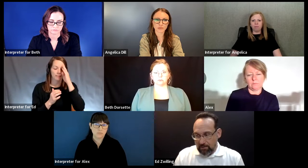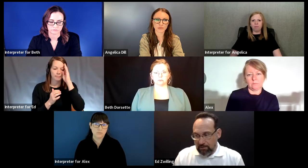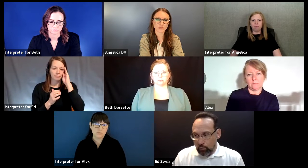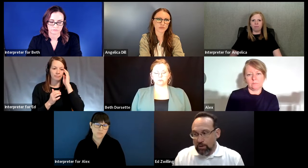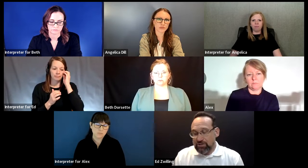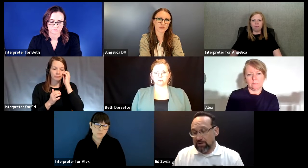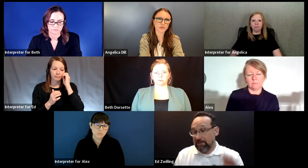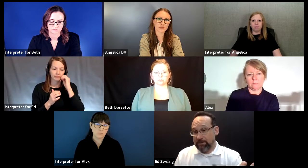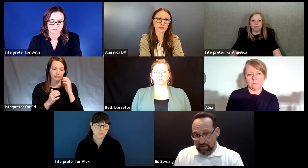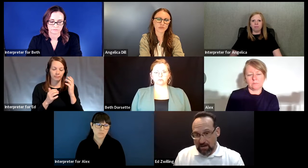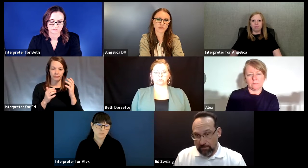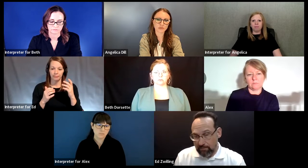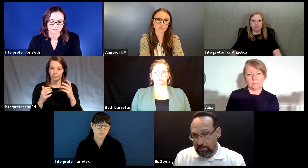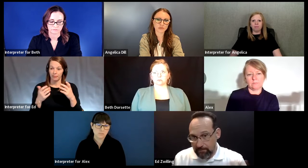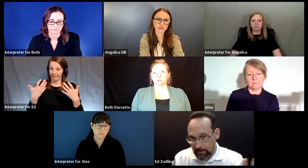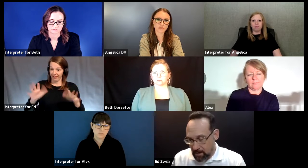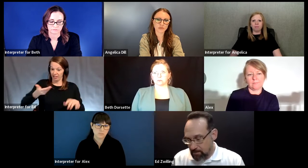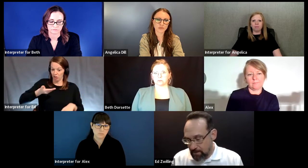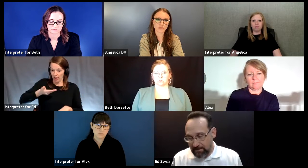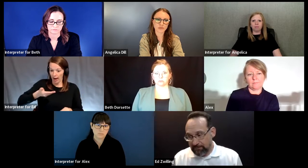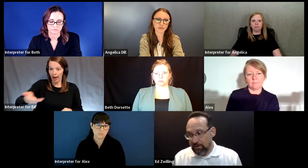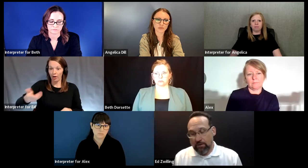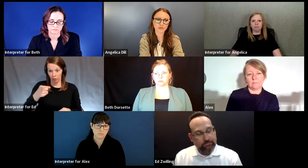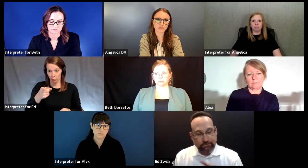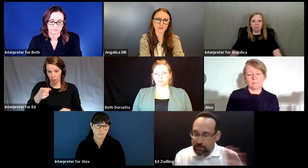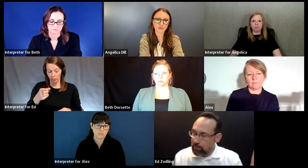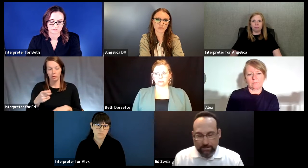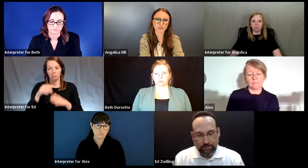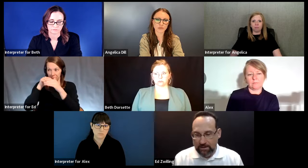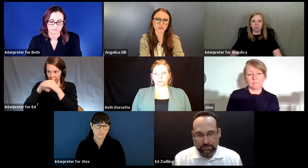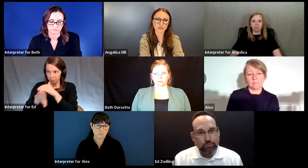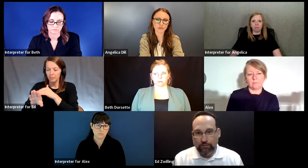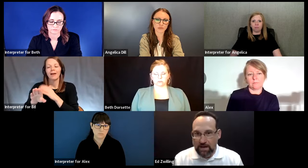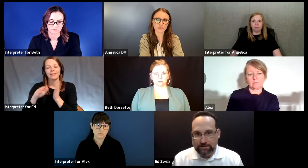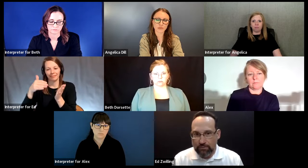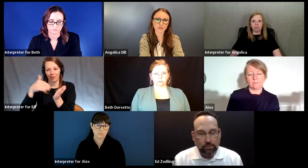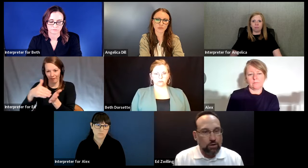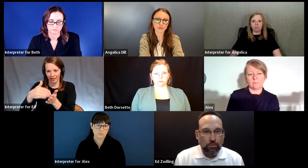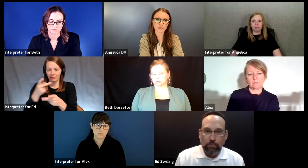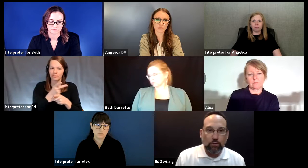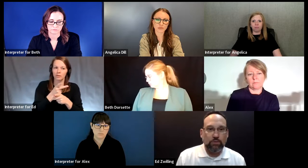A lot of -- once you get the job, it's very frequent that a supervisor or co-employee